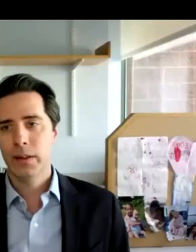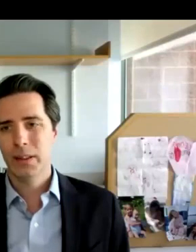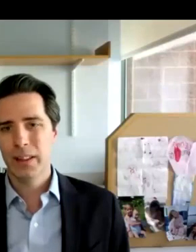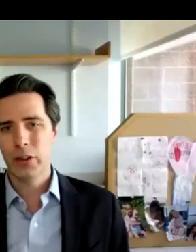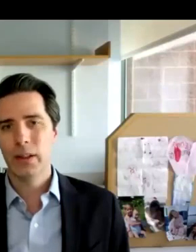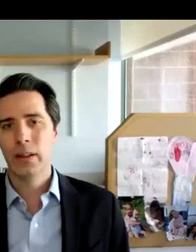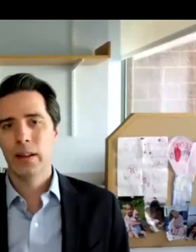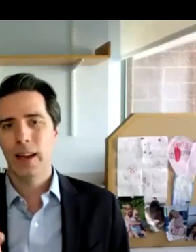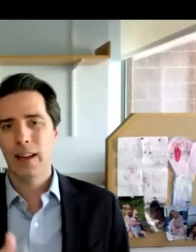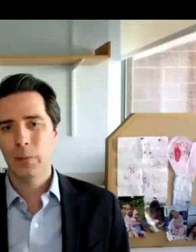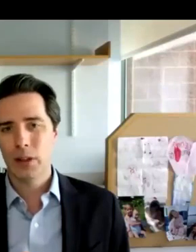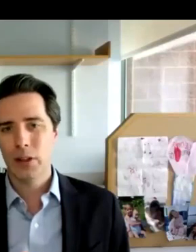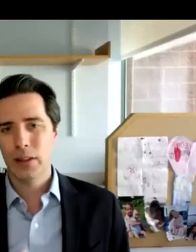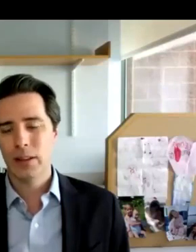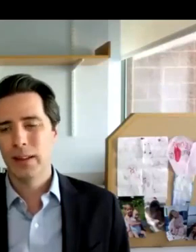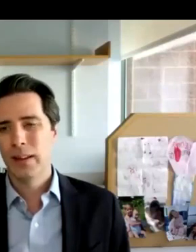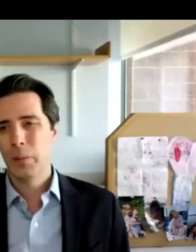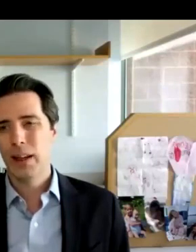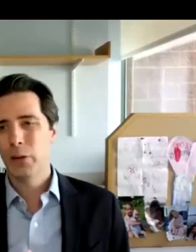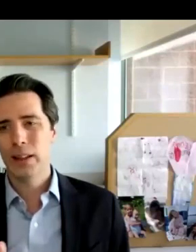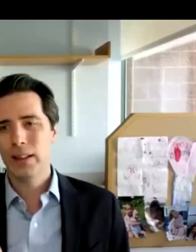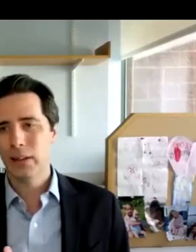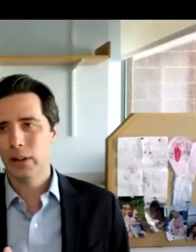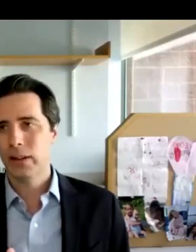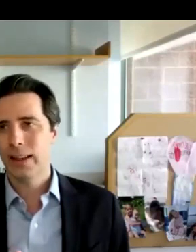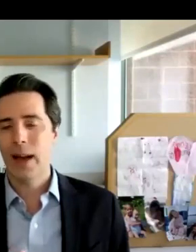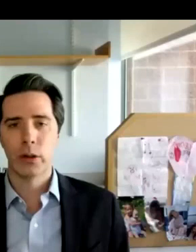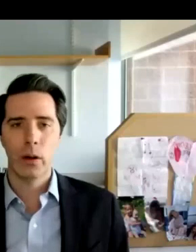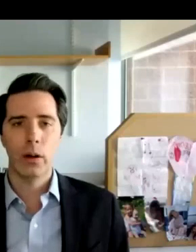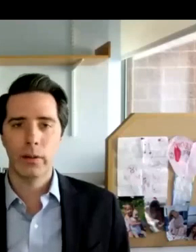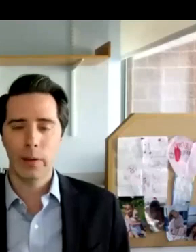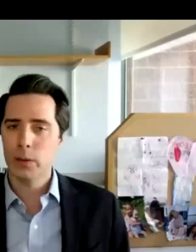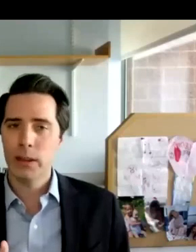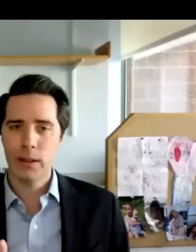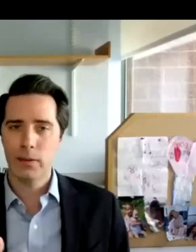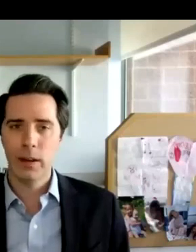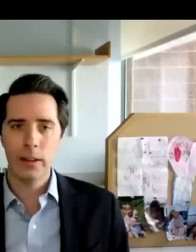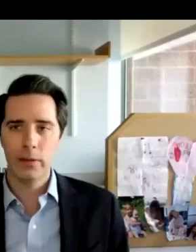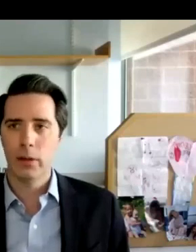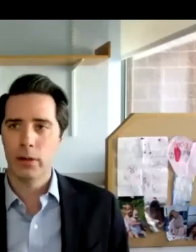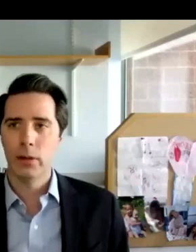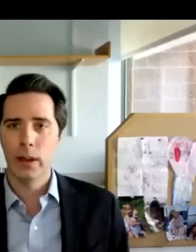deletion and the mutation but I don't think that they're capturing all of them